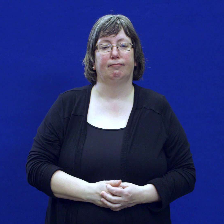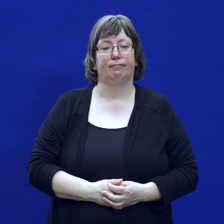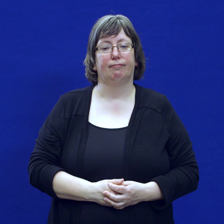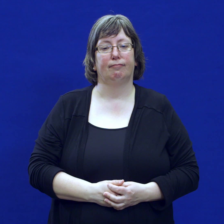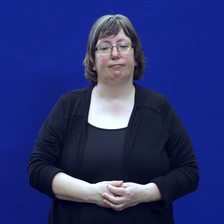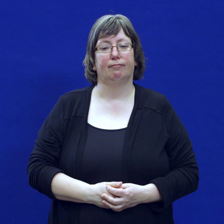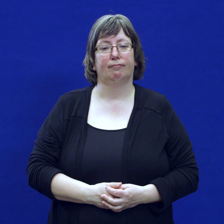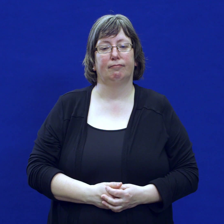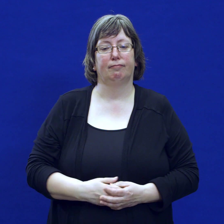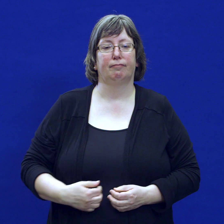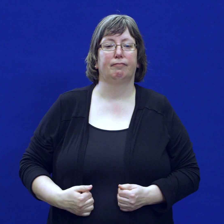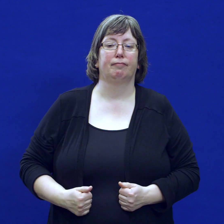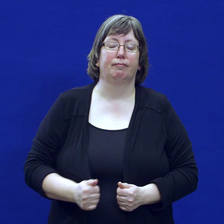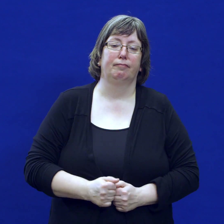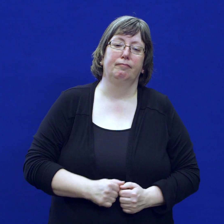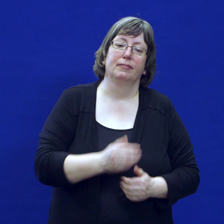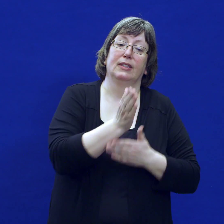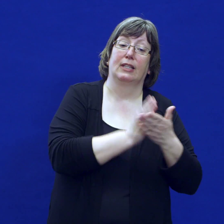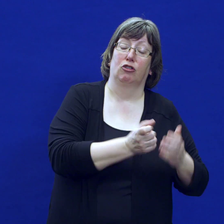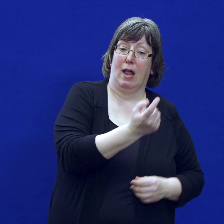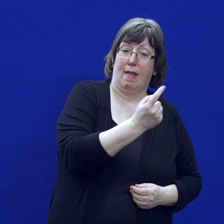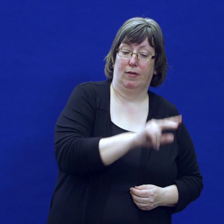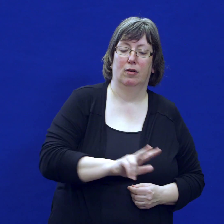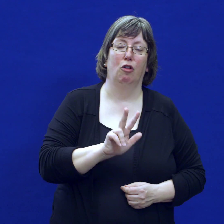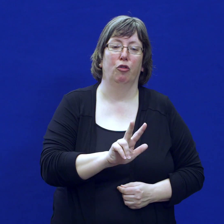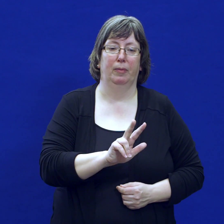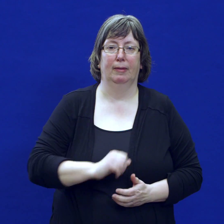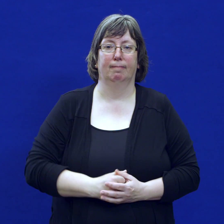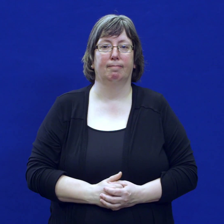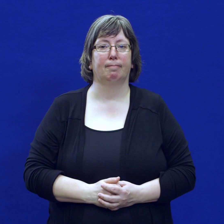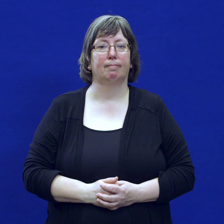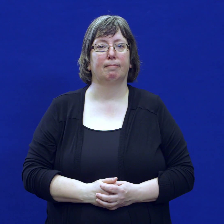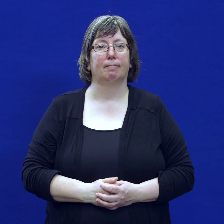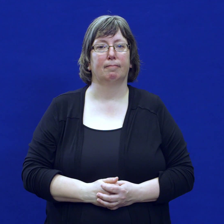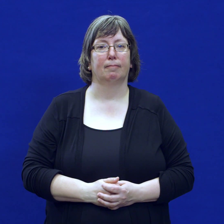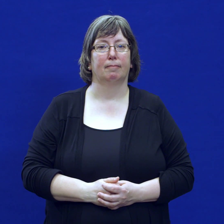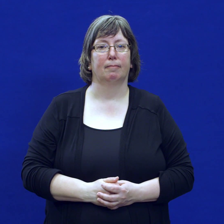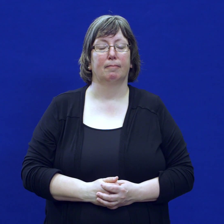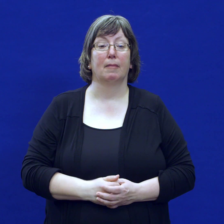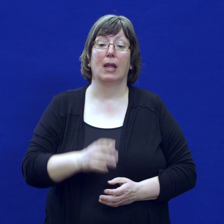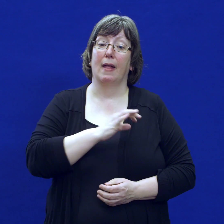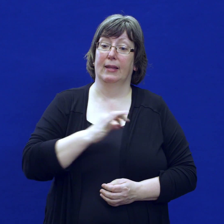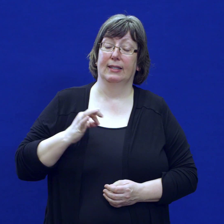section 11 subsection 3 The staff of the Accessibility